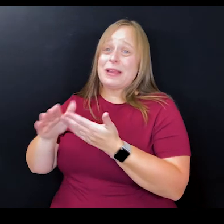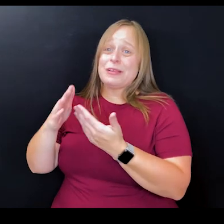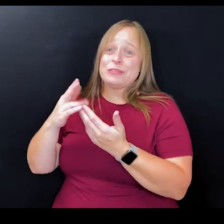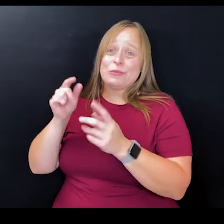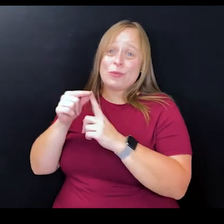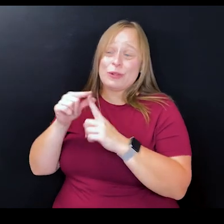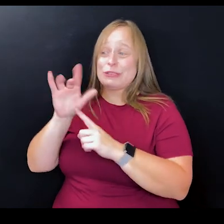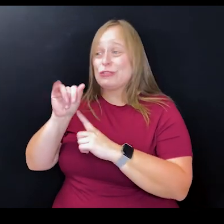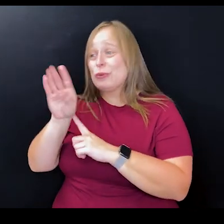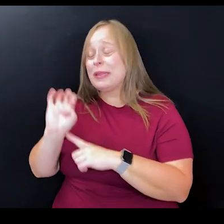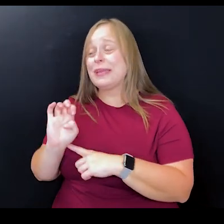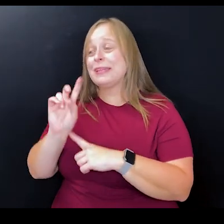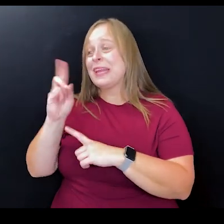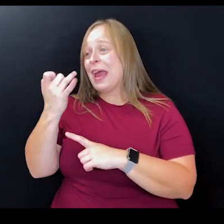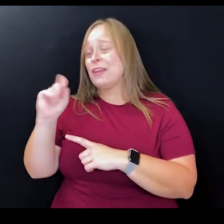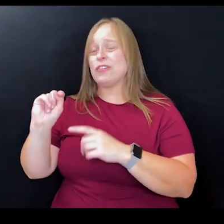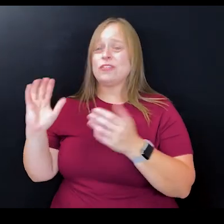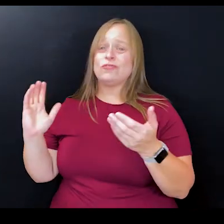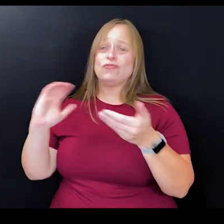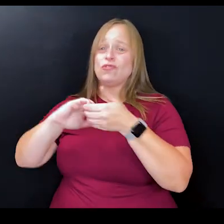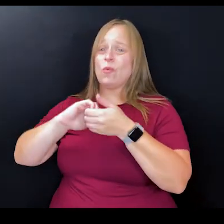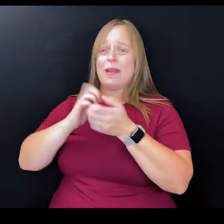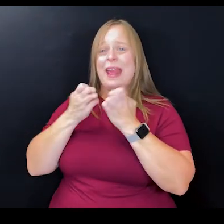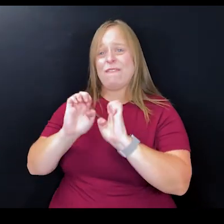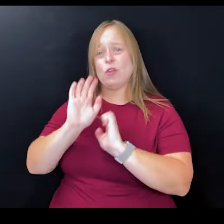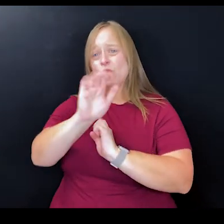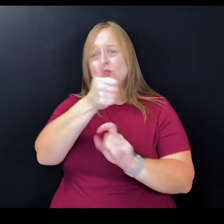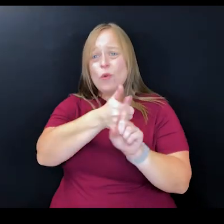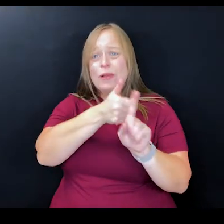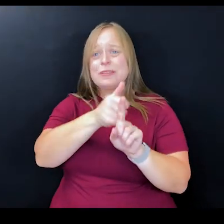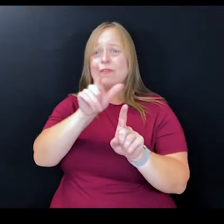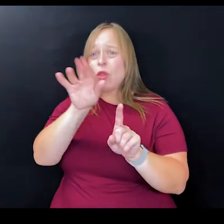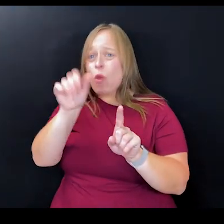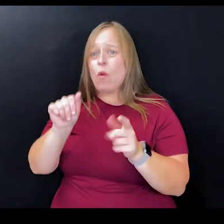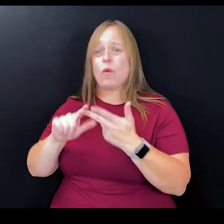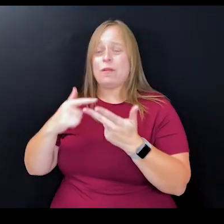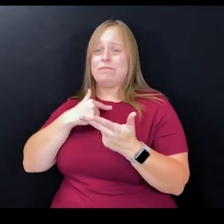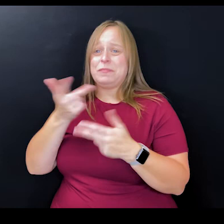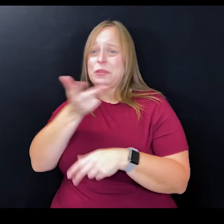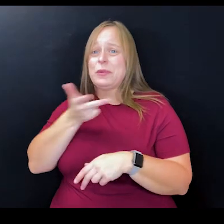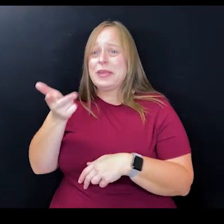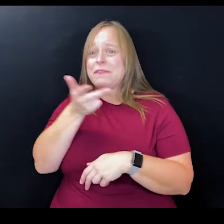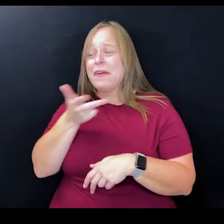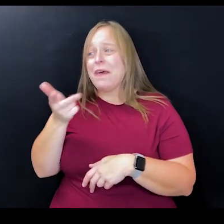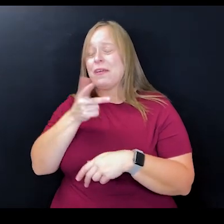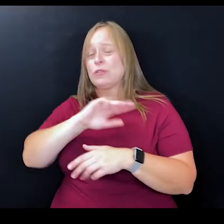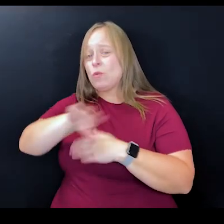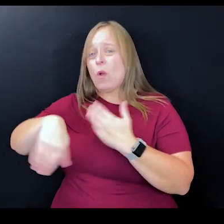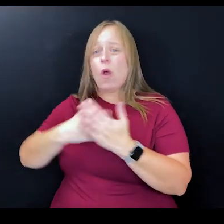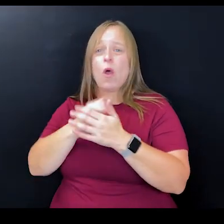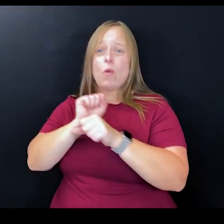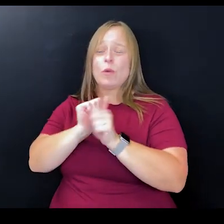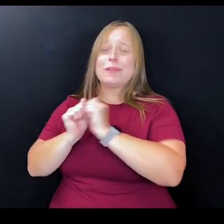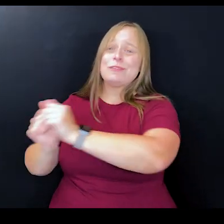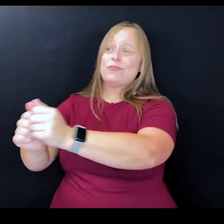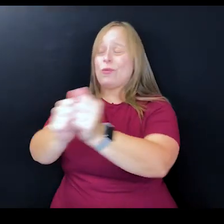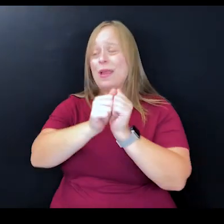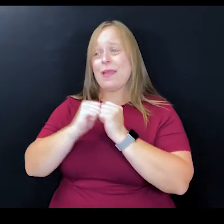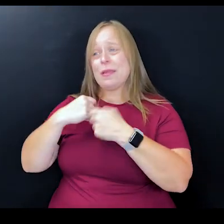As you know, the digest is a joint effort of yourself, Laura and myself, and we're all working together to make it